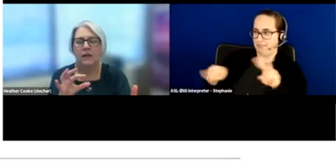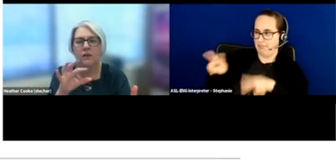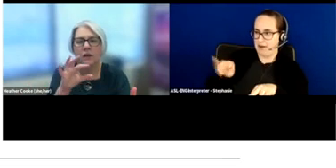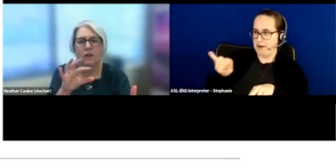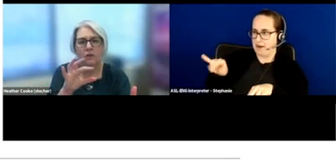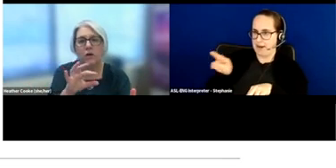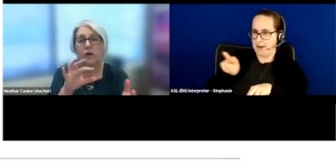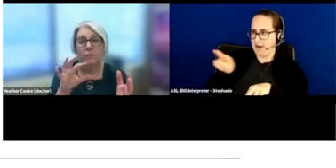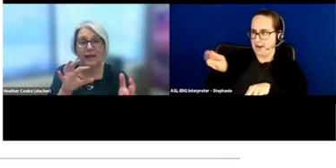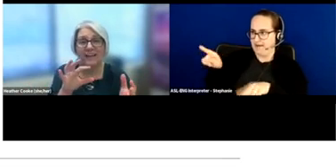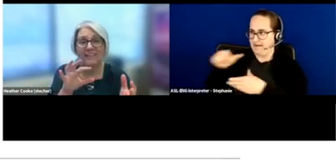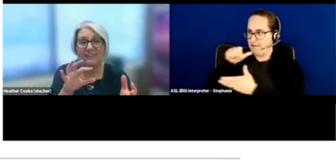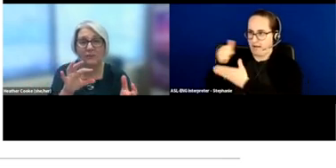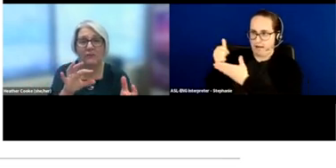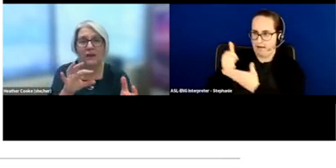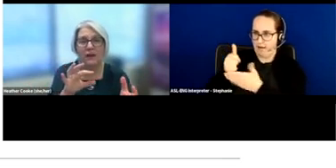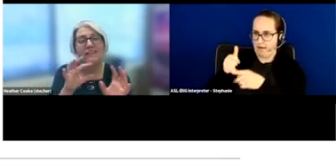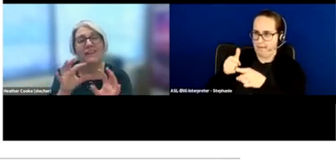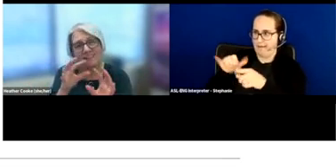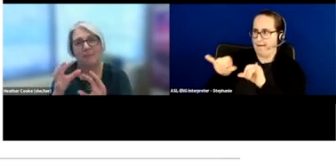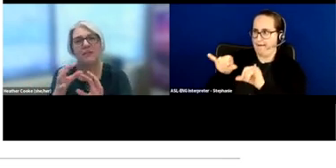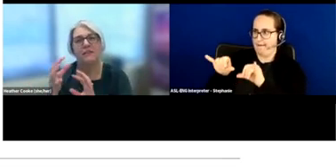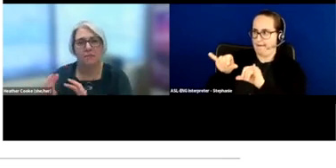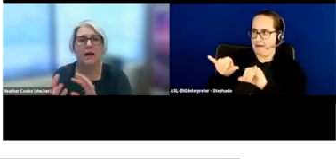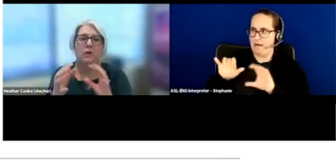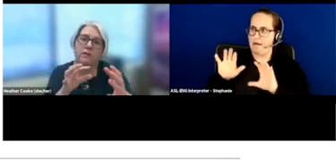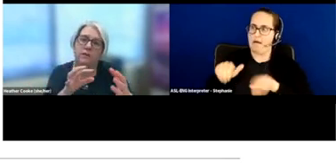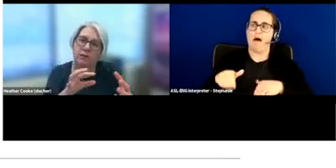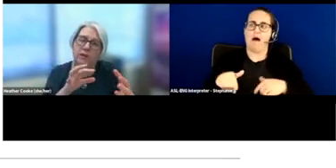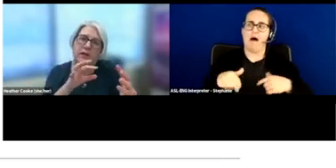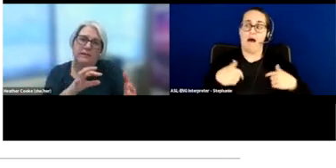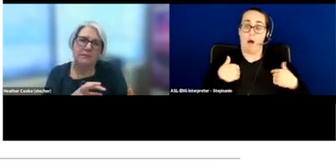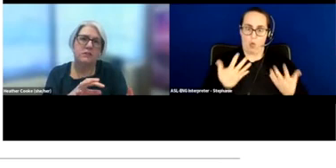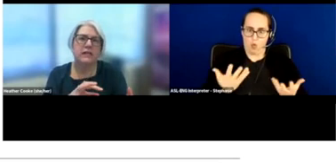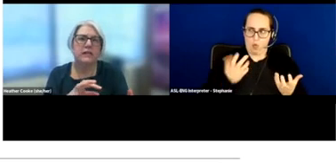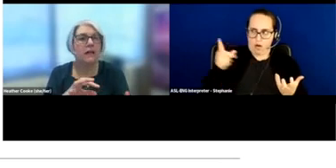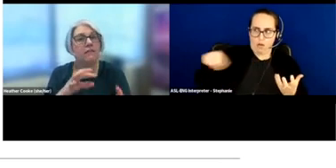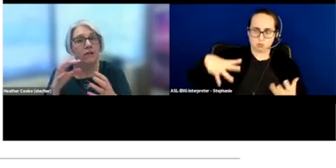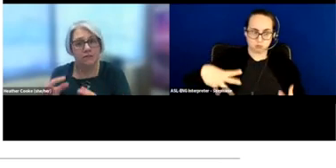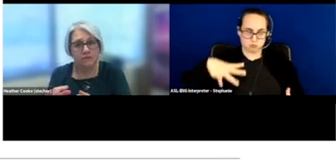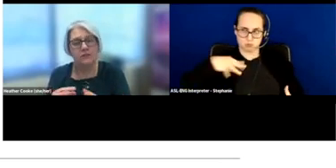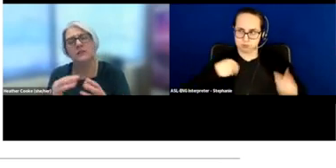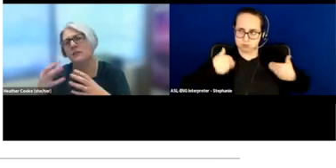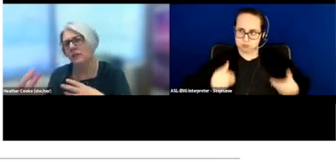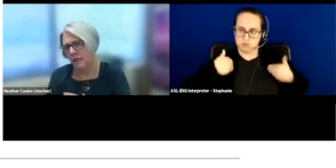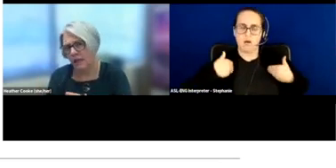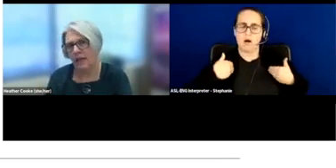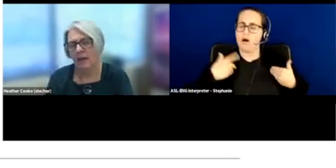relations that were ongoing. And you know, her way to seek acceptance and power was about demonstrating that